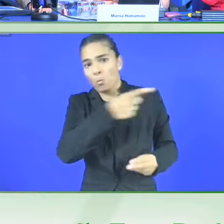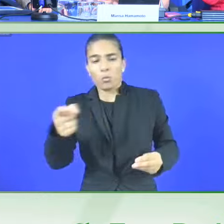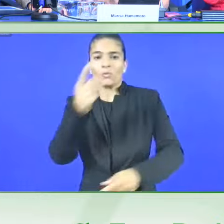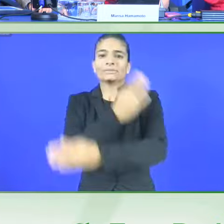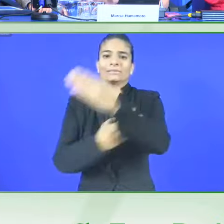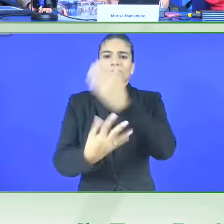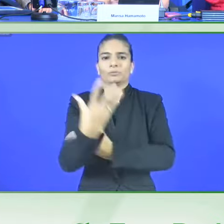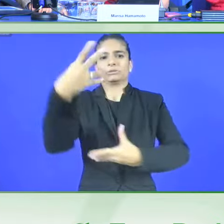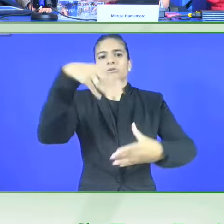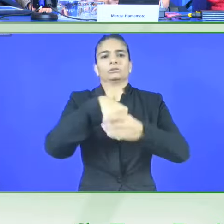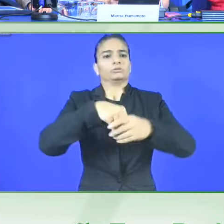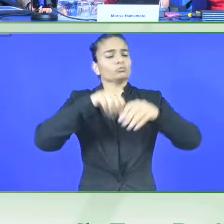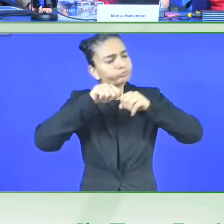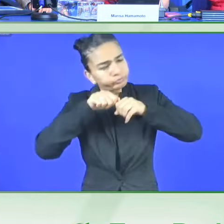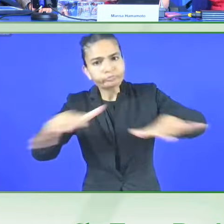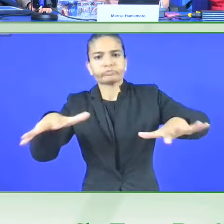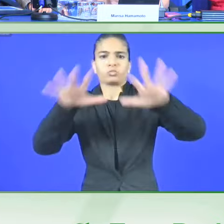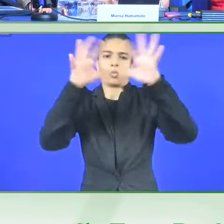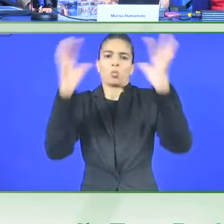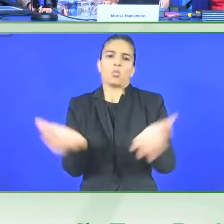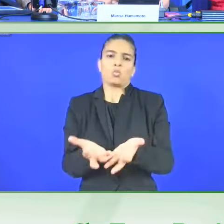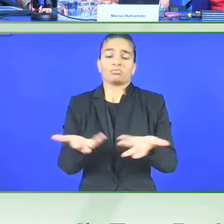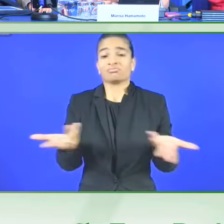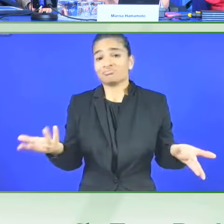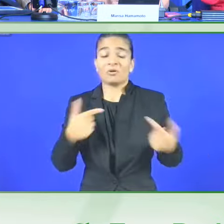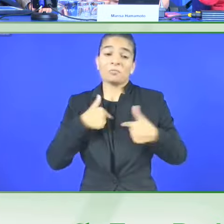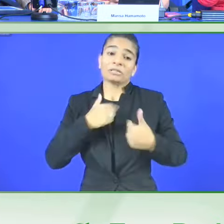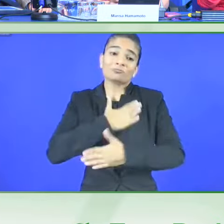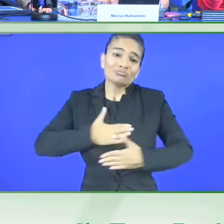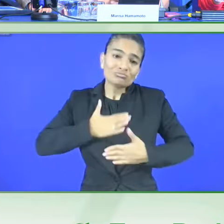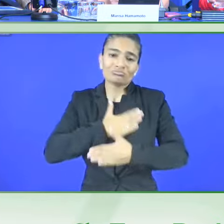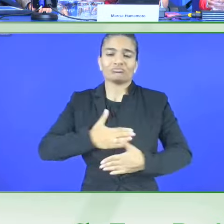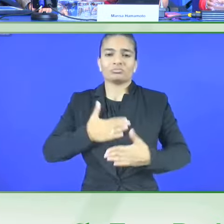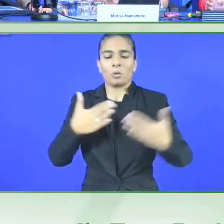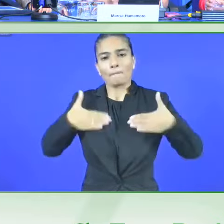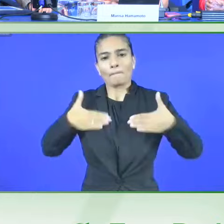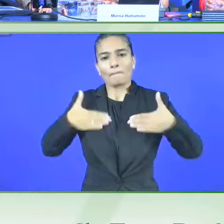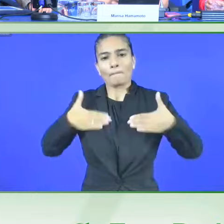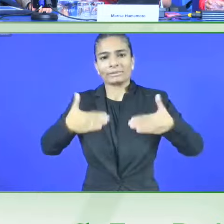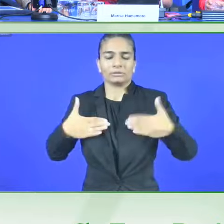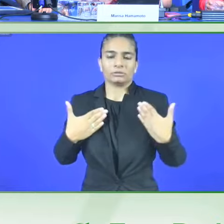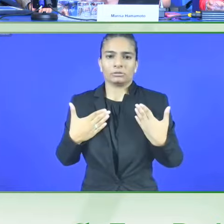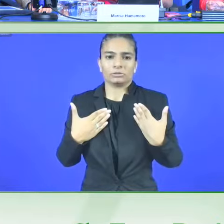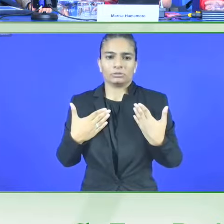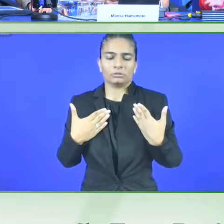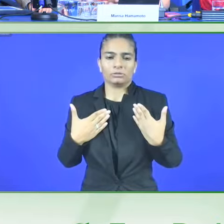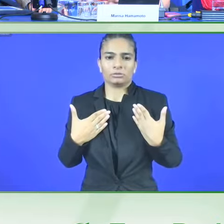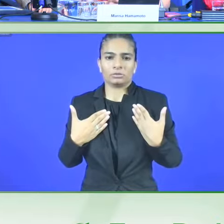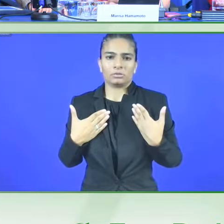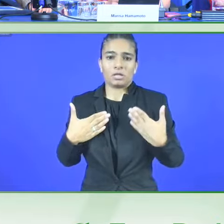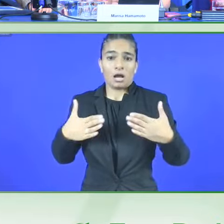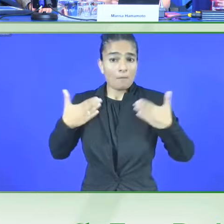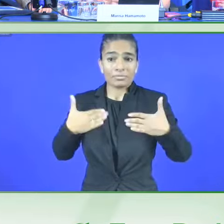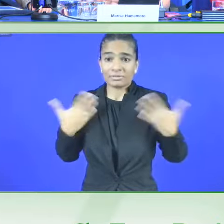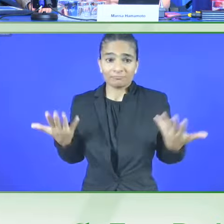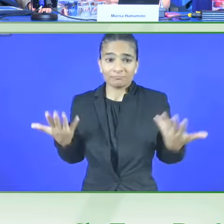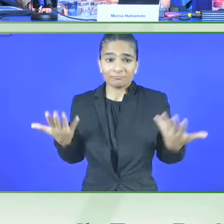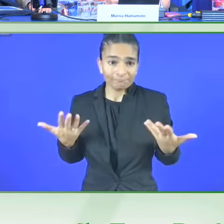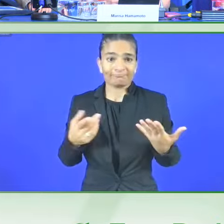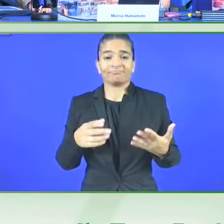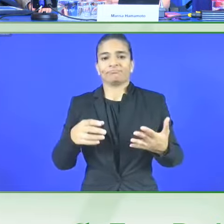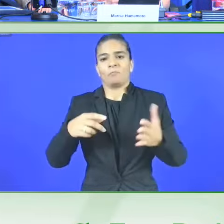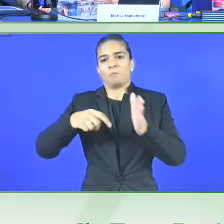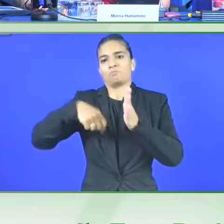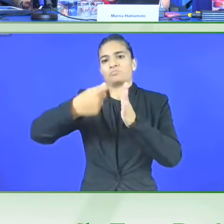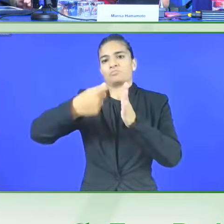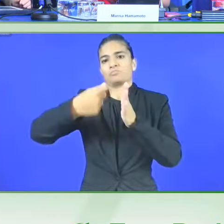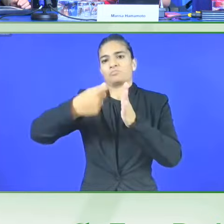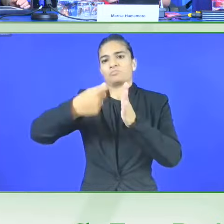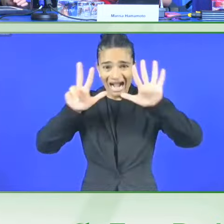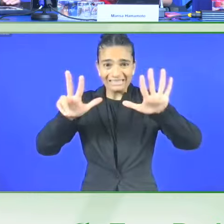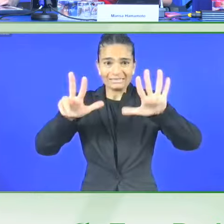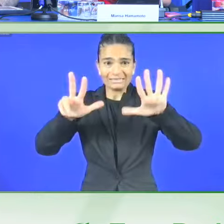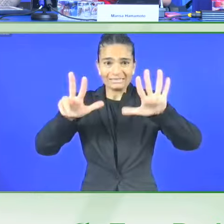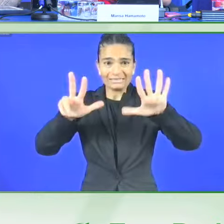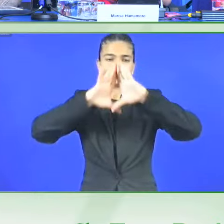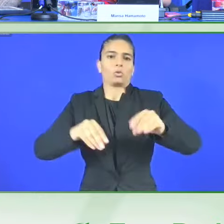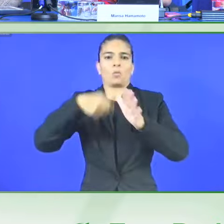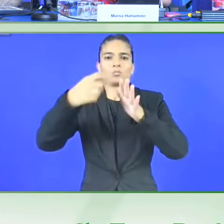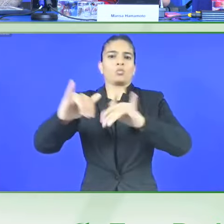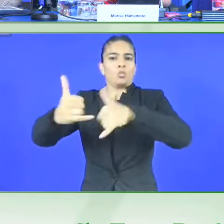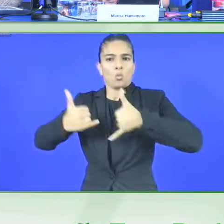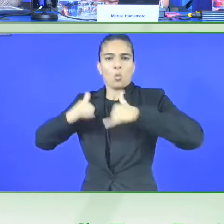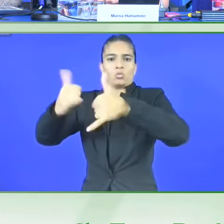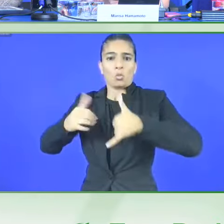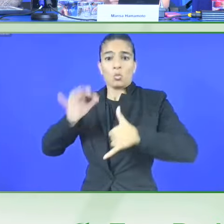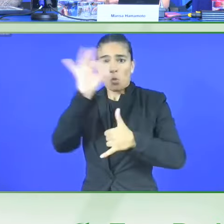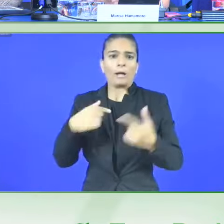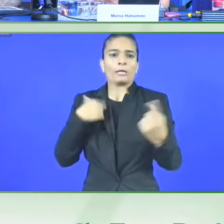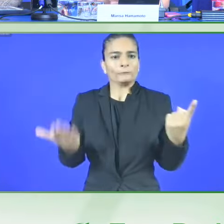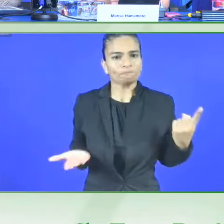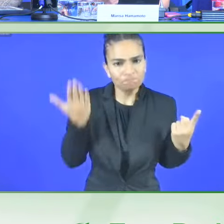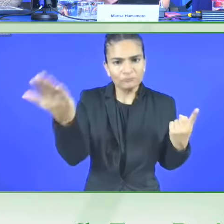A woman in a wheelchair lays across a man in a wheelchair as he spends.